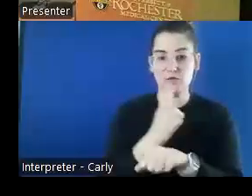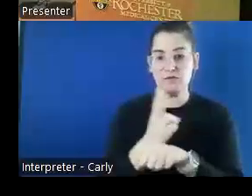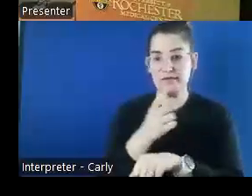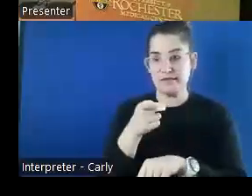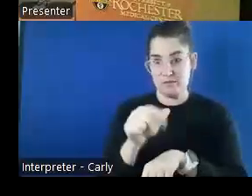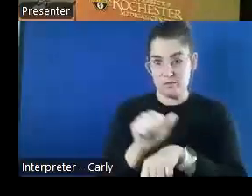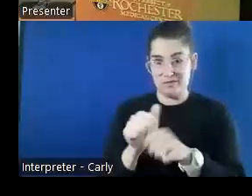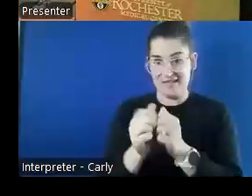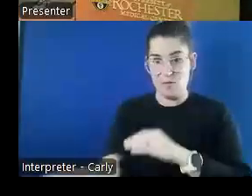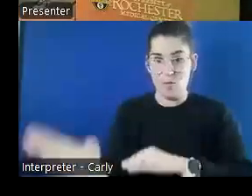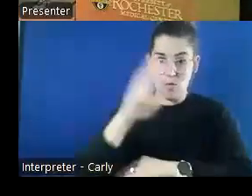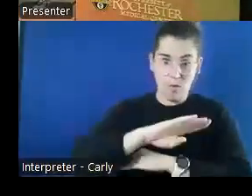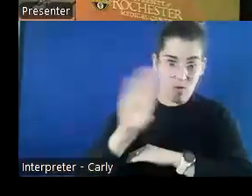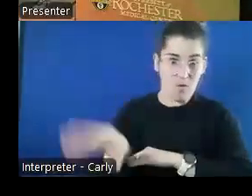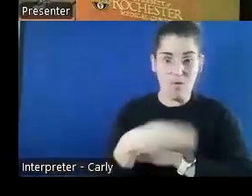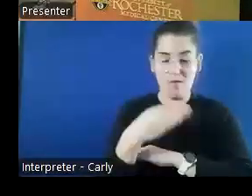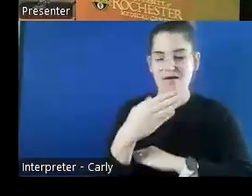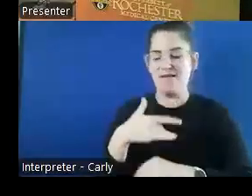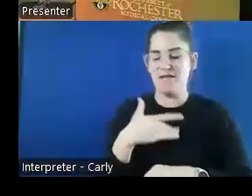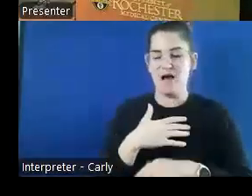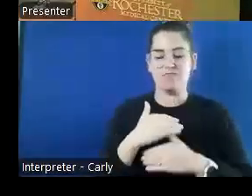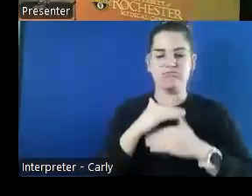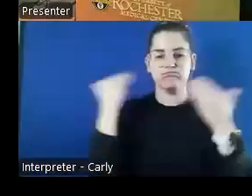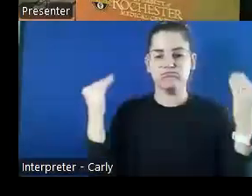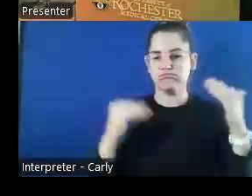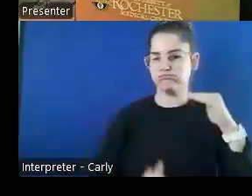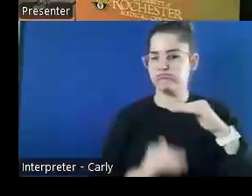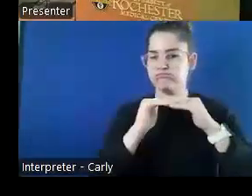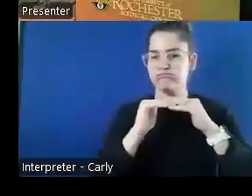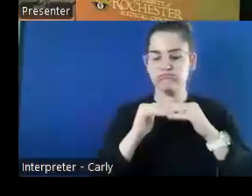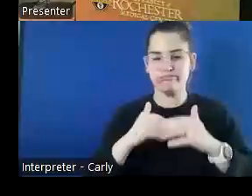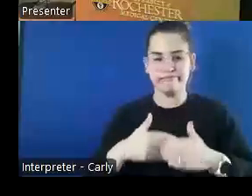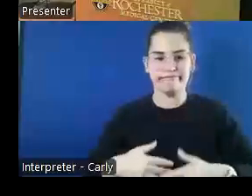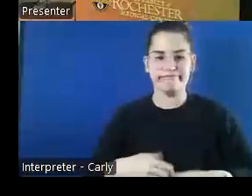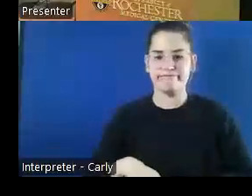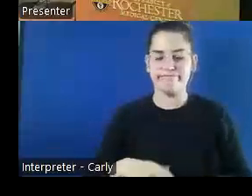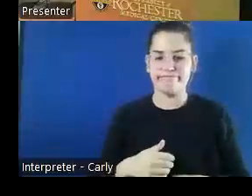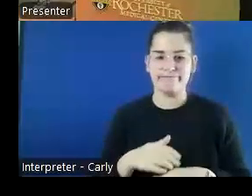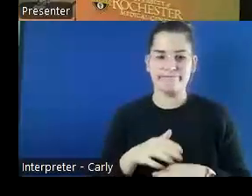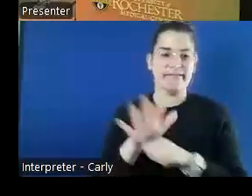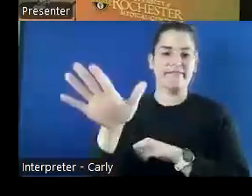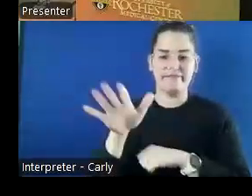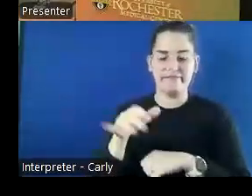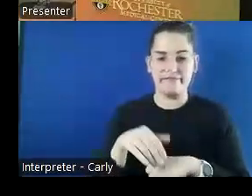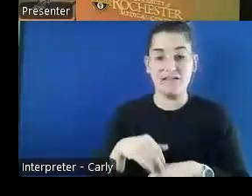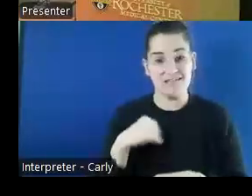reach like a Breaking Point um and I think I've experienced that on 192 a few times and it was